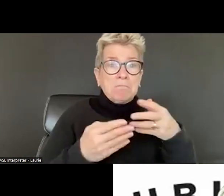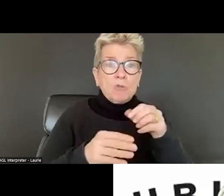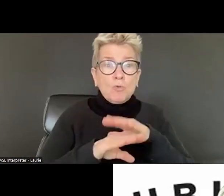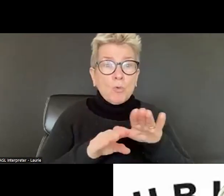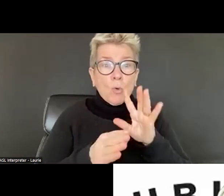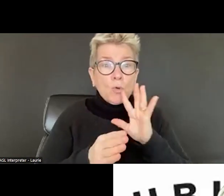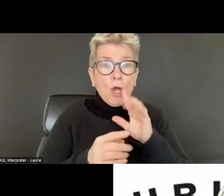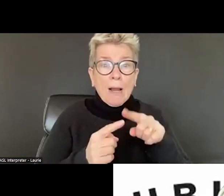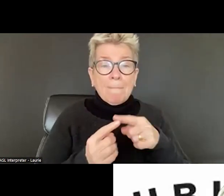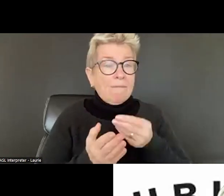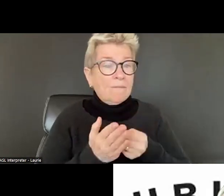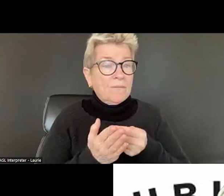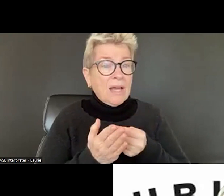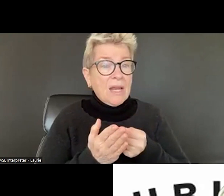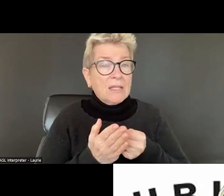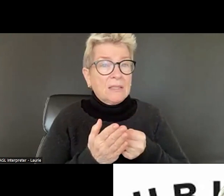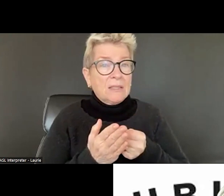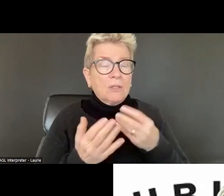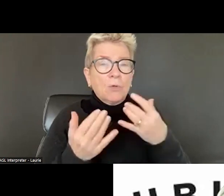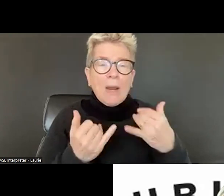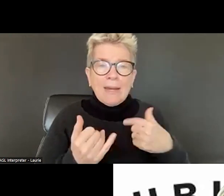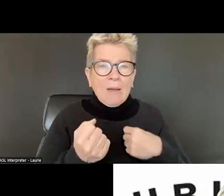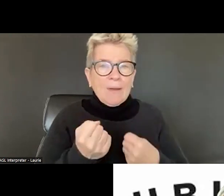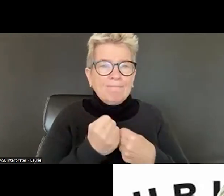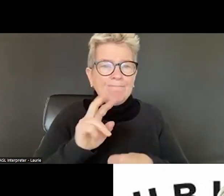sitting here really advocating flipping that script we're sitting here saying let's start